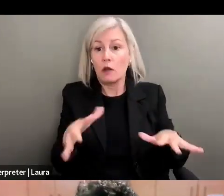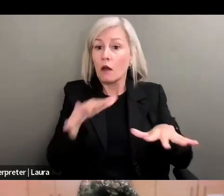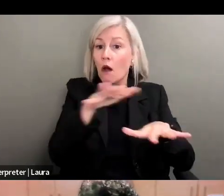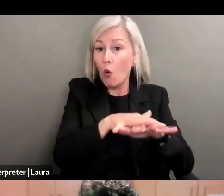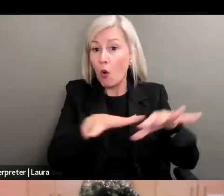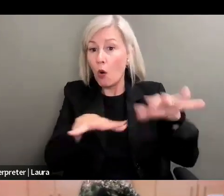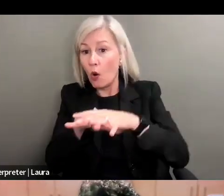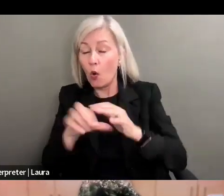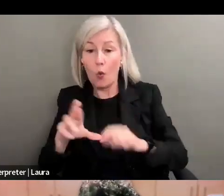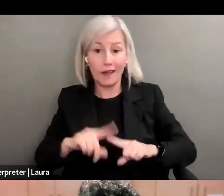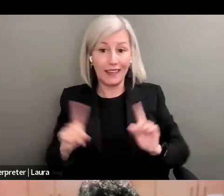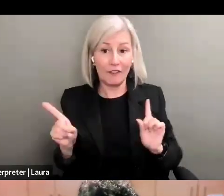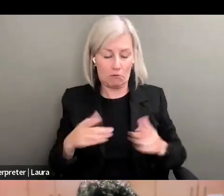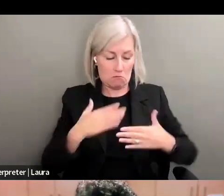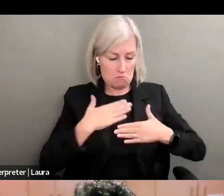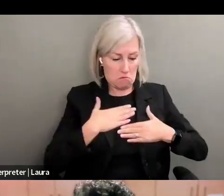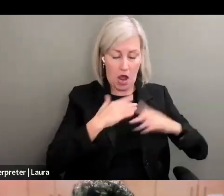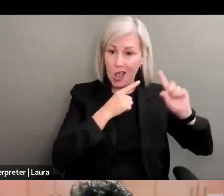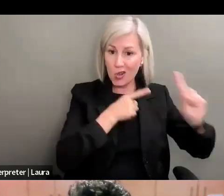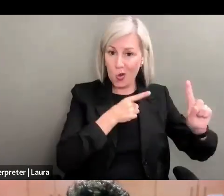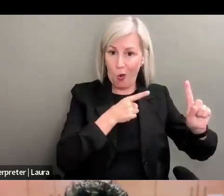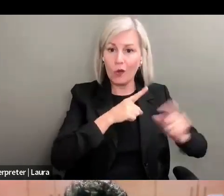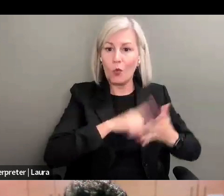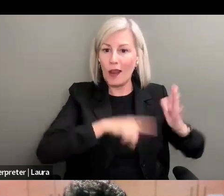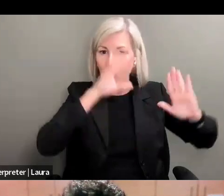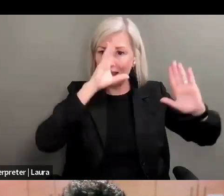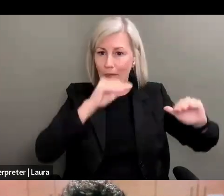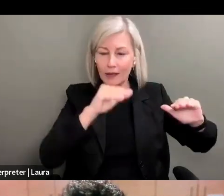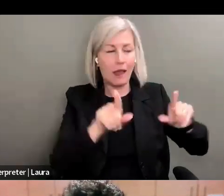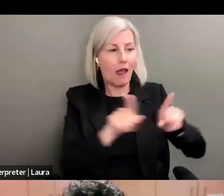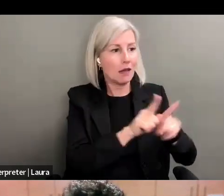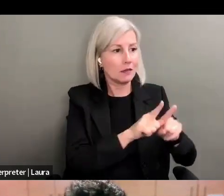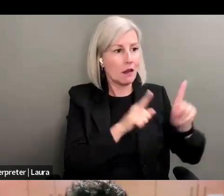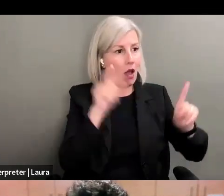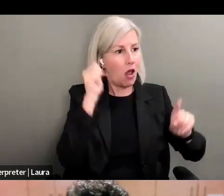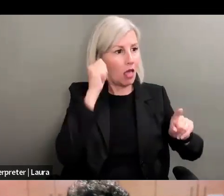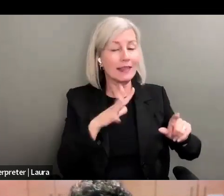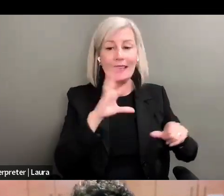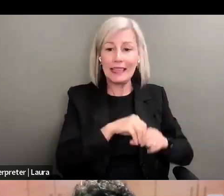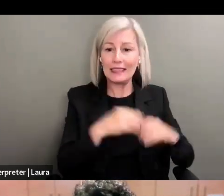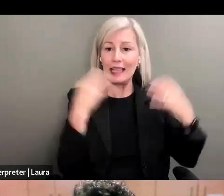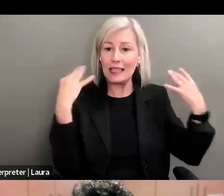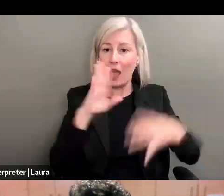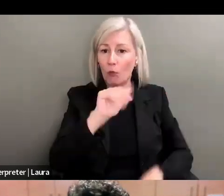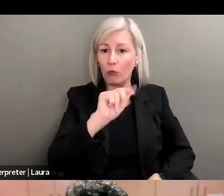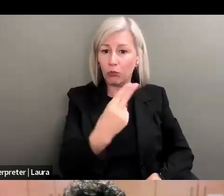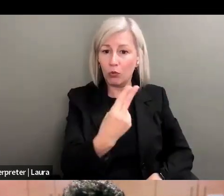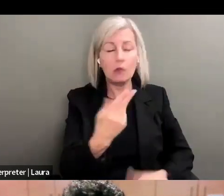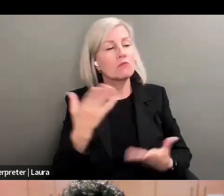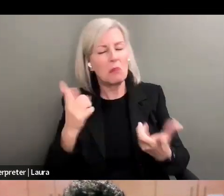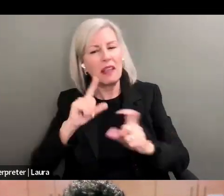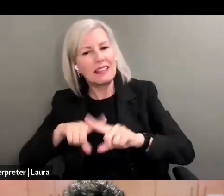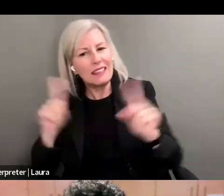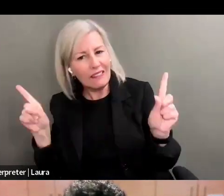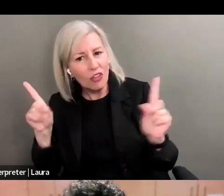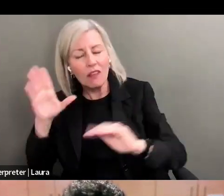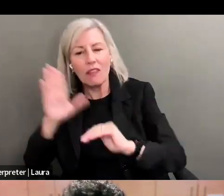My goal as an audiologist or what I expect as an audiologist in the sound booth is going to be different than what you might expect or how you would think they would